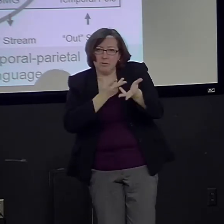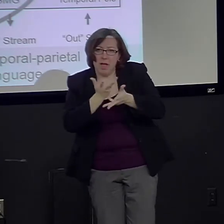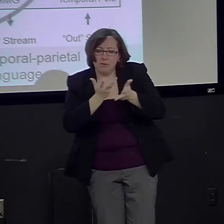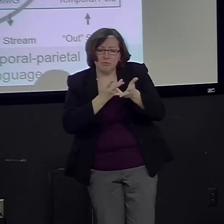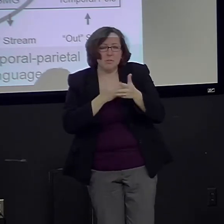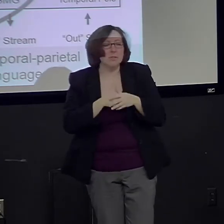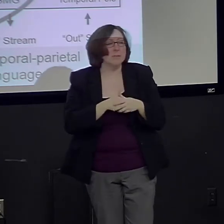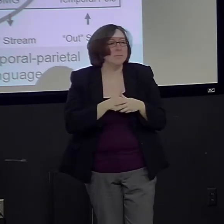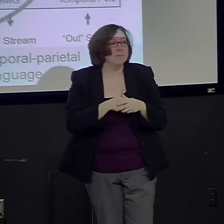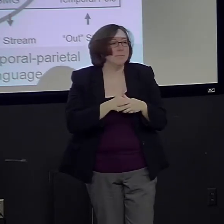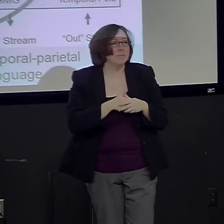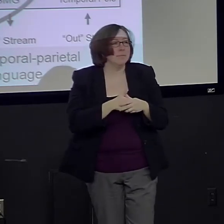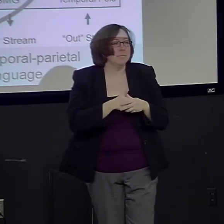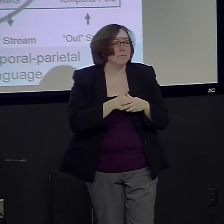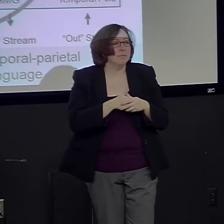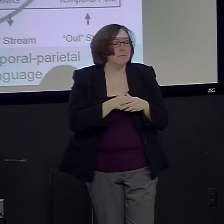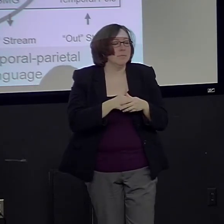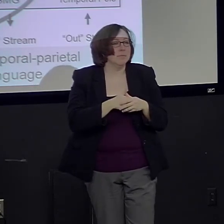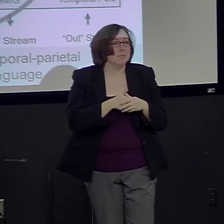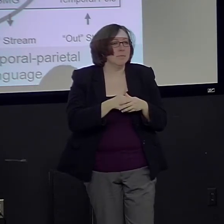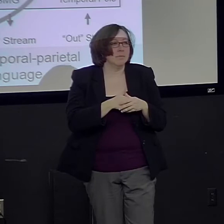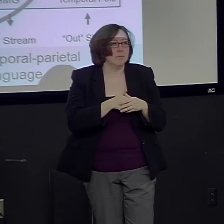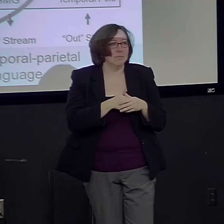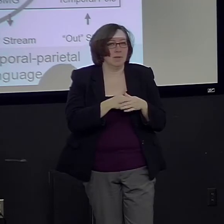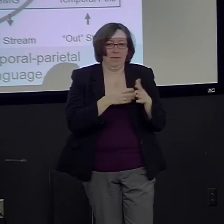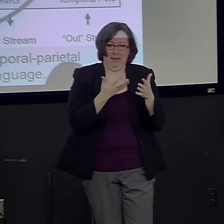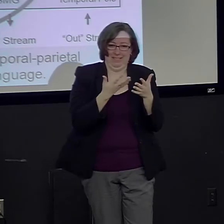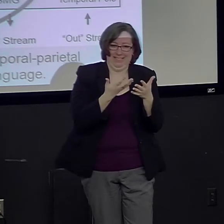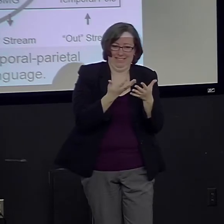subtracted from language interaction, language?